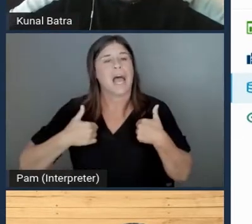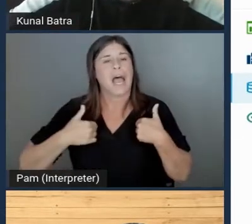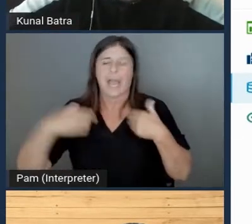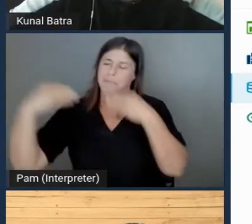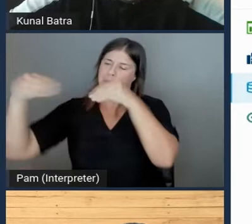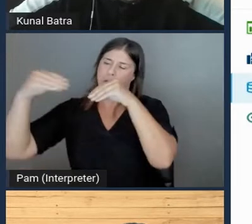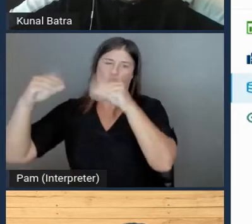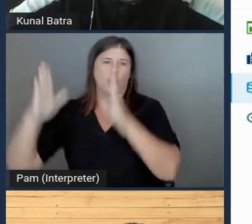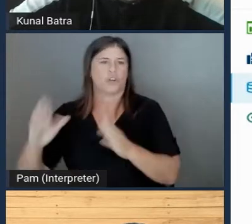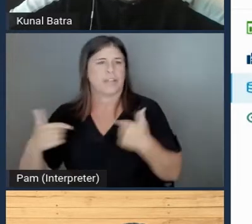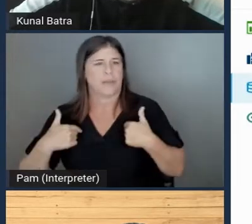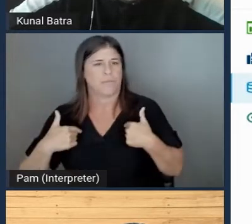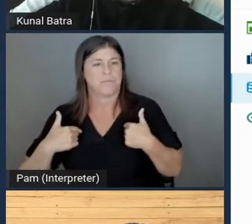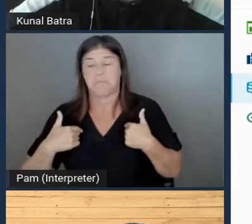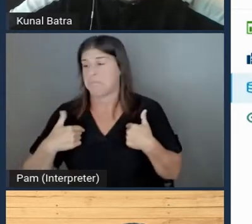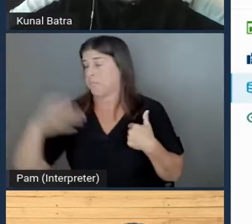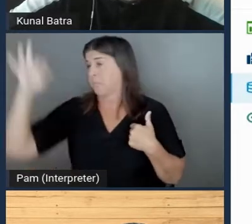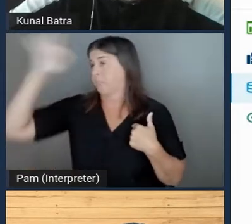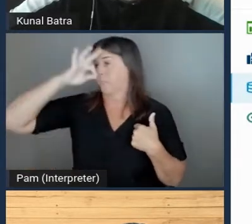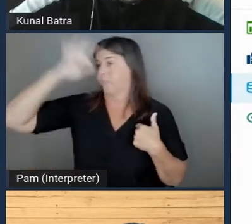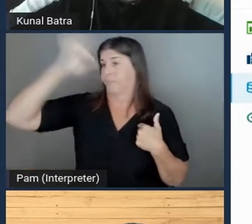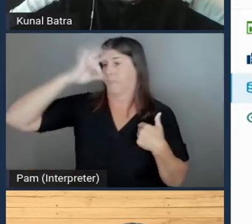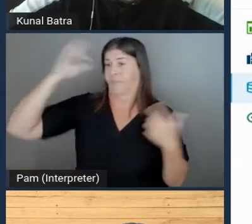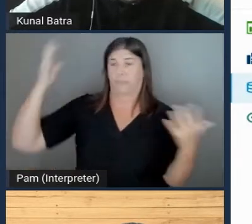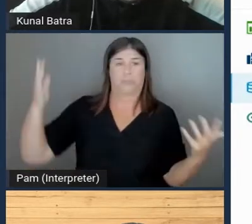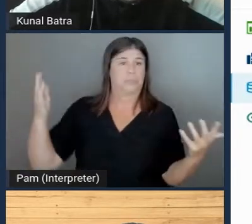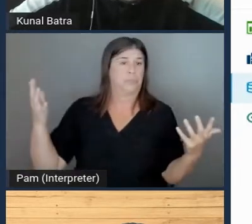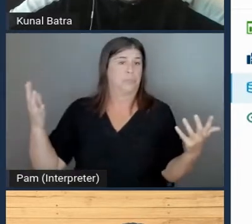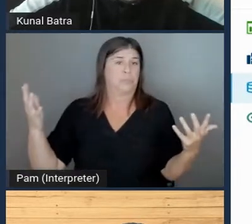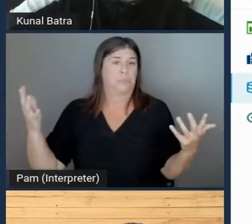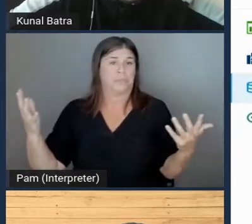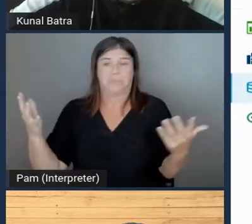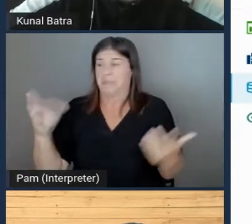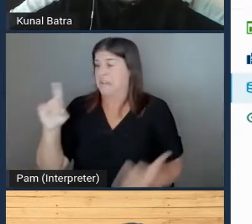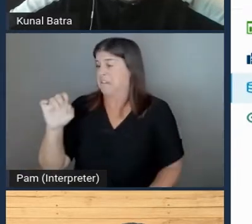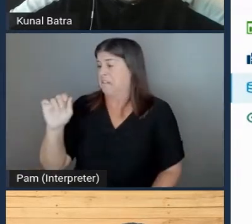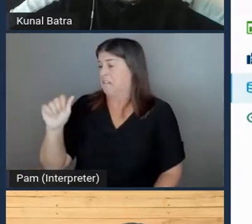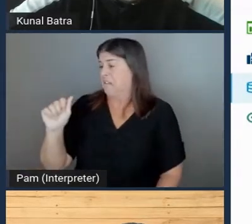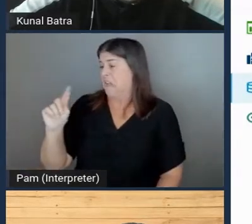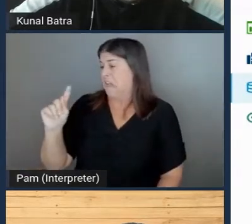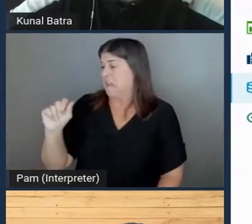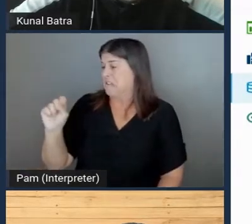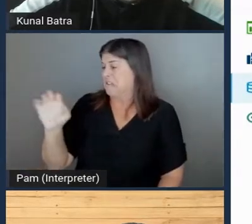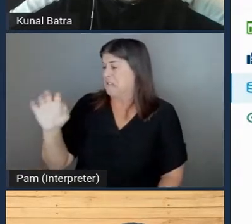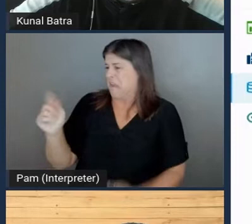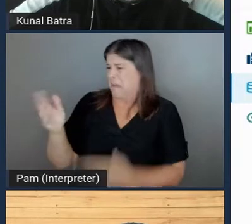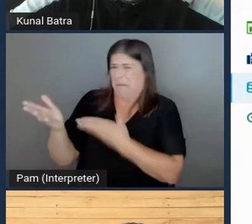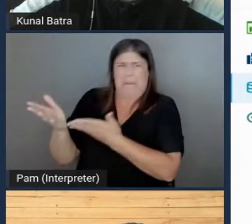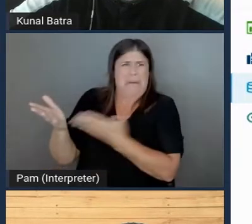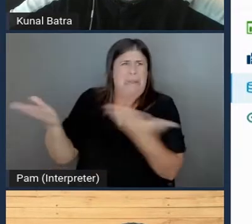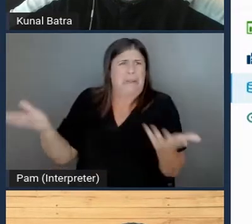and I don't know about anything to do with the dataset. I'm not really aware of joining the da,